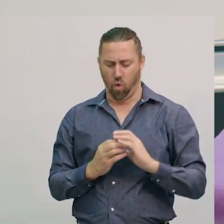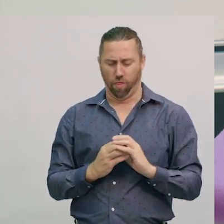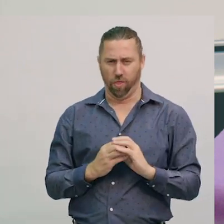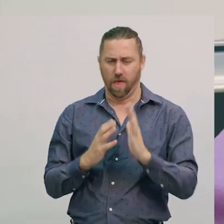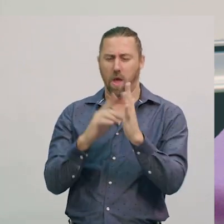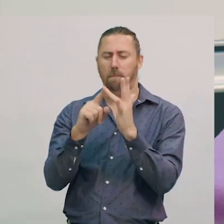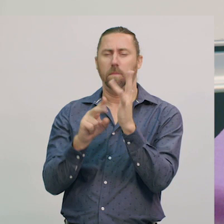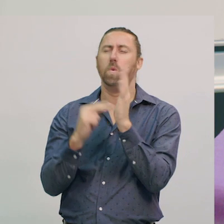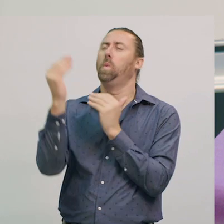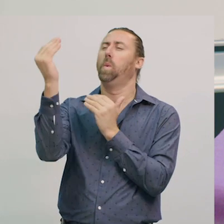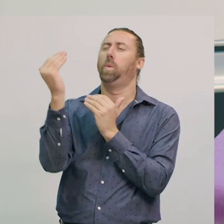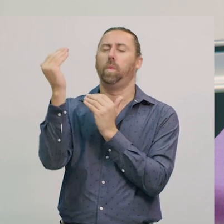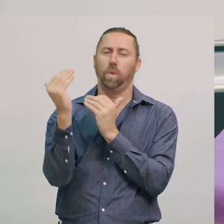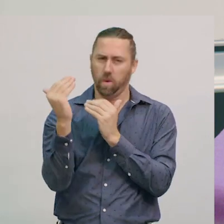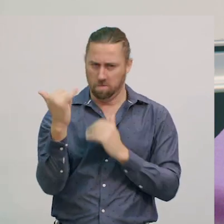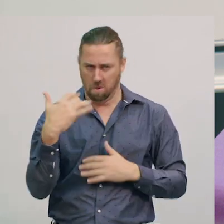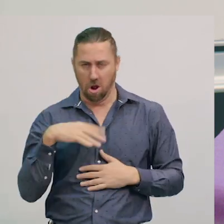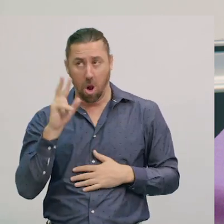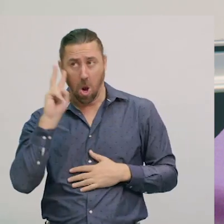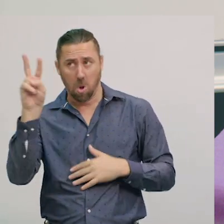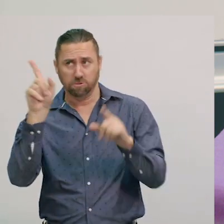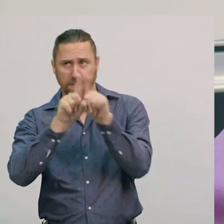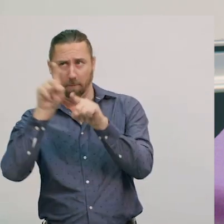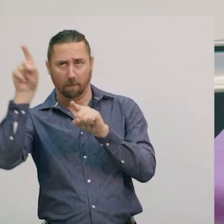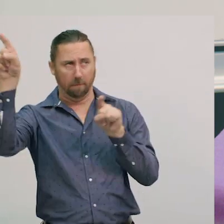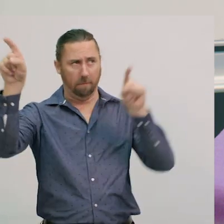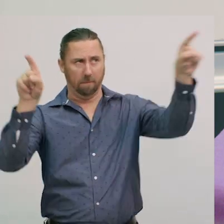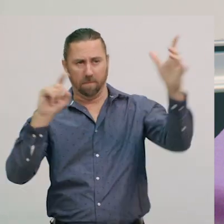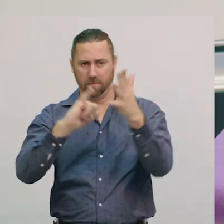and that’s why they appear to be the same size in the Earth’s sky.